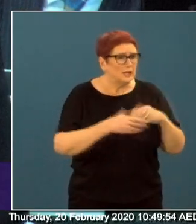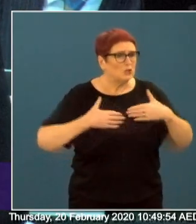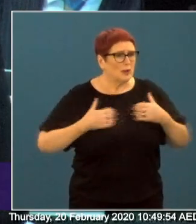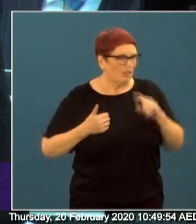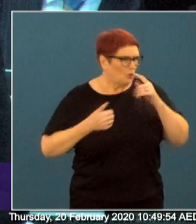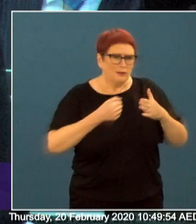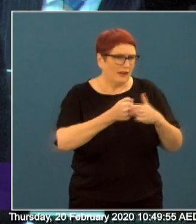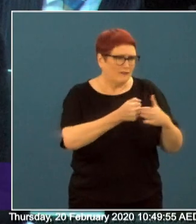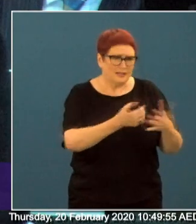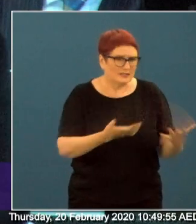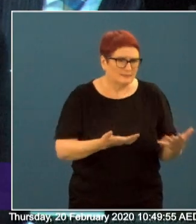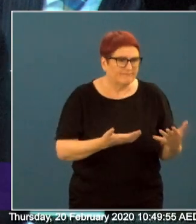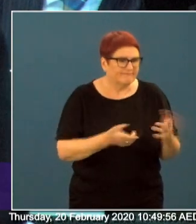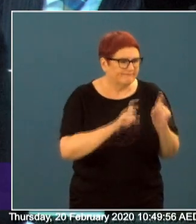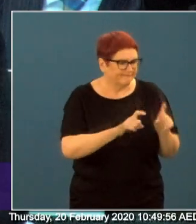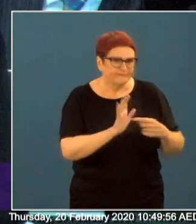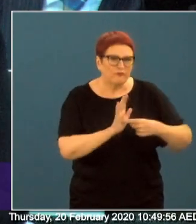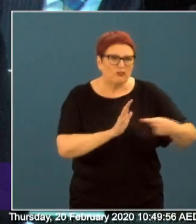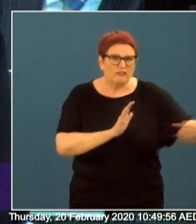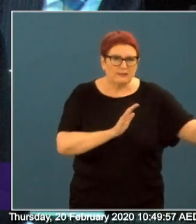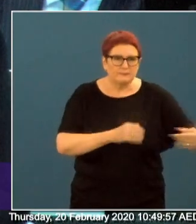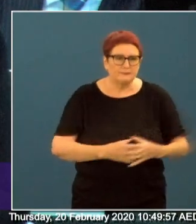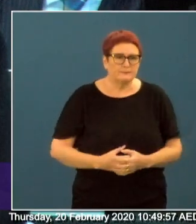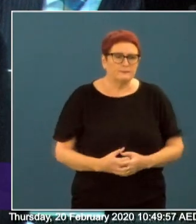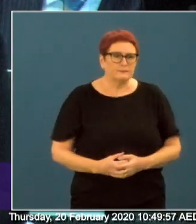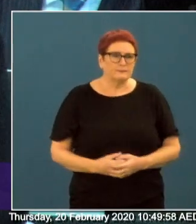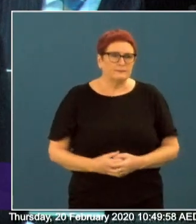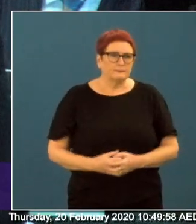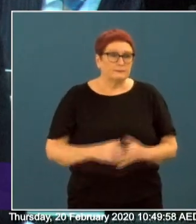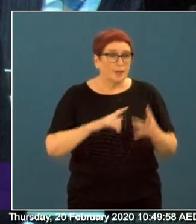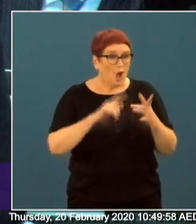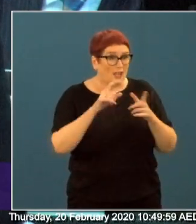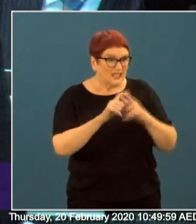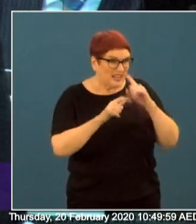And so the fact that intellectual disability cannot be cured itself